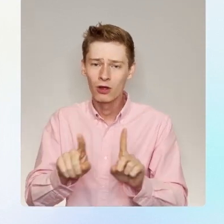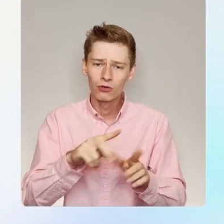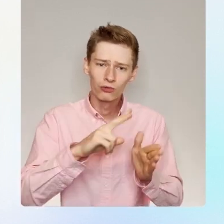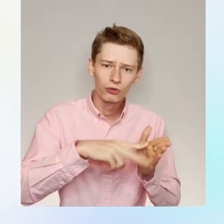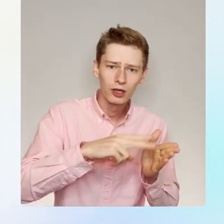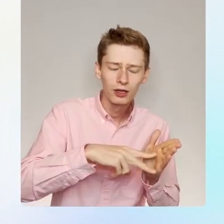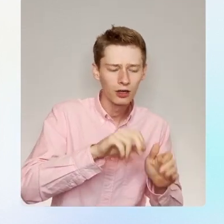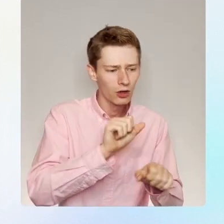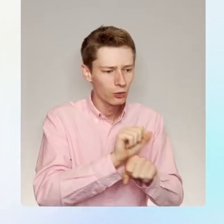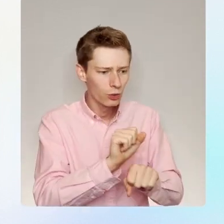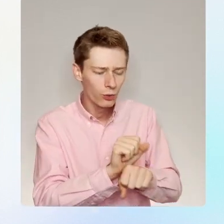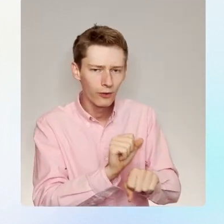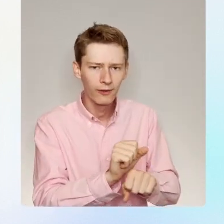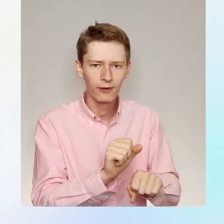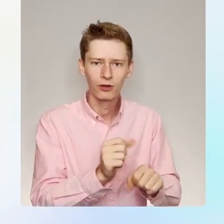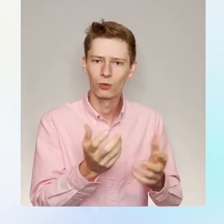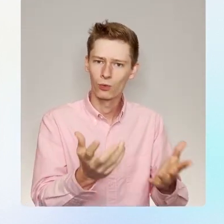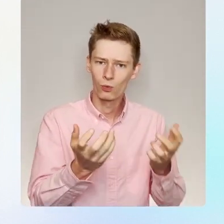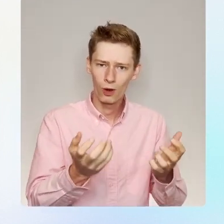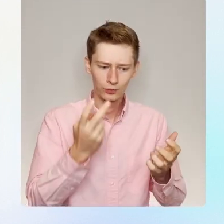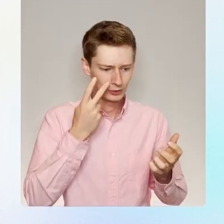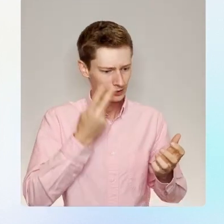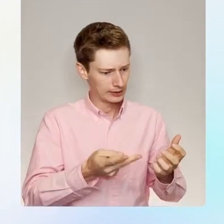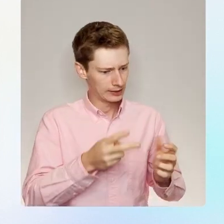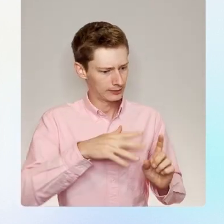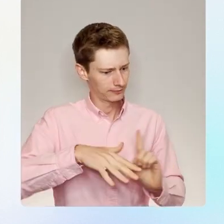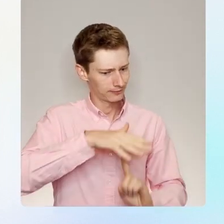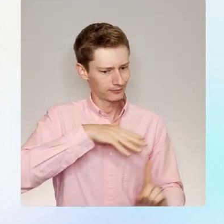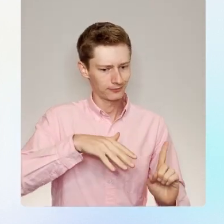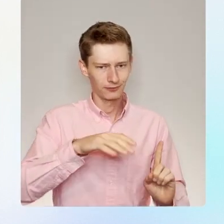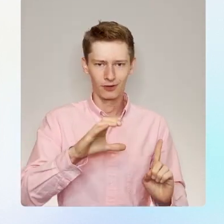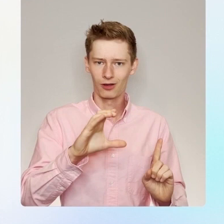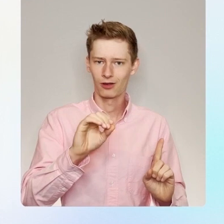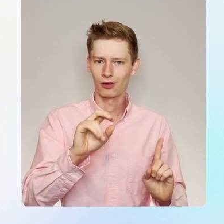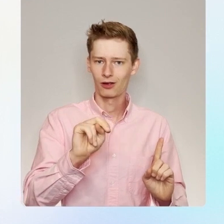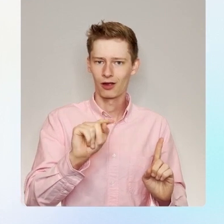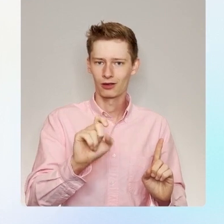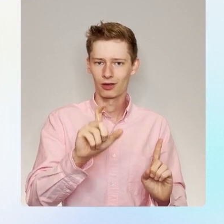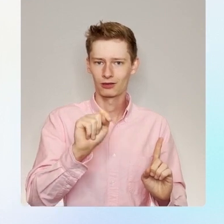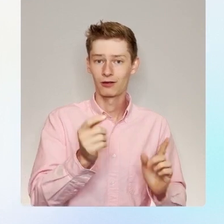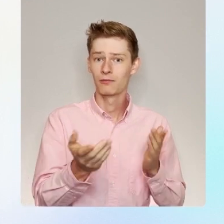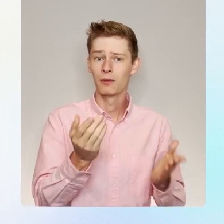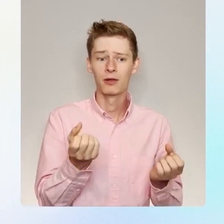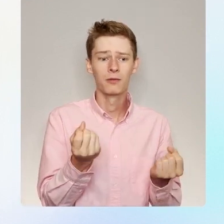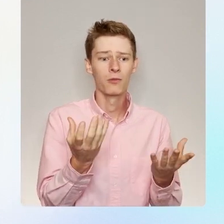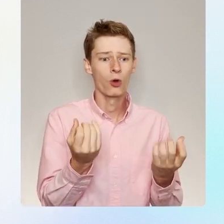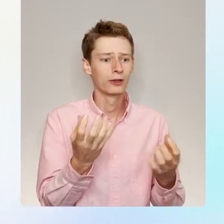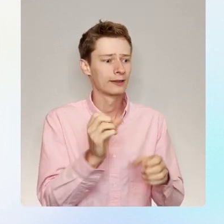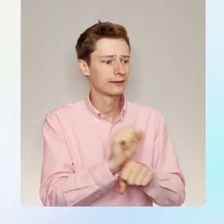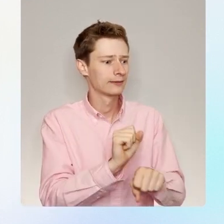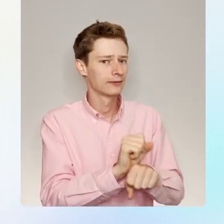you want to have the context of your surroundings. Like maybe you want to multitask at a virtual workstation